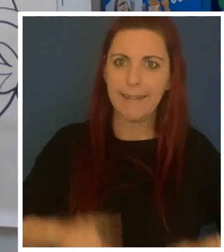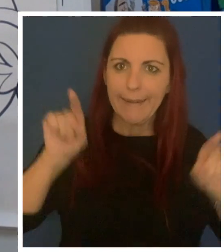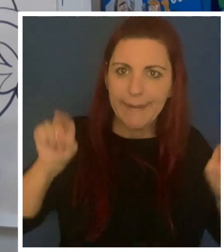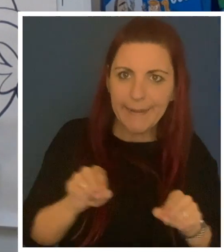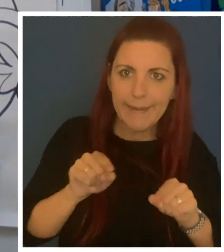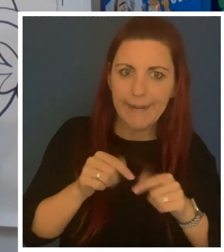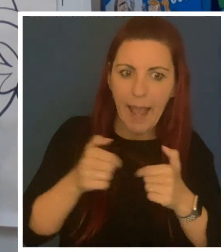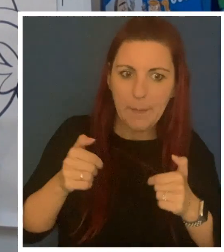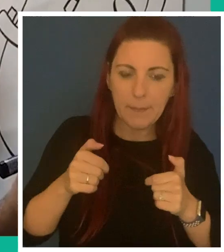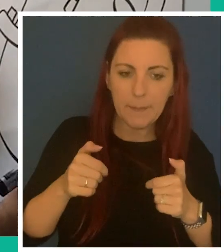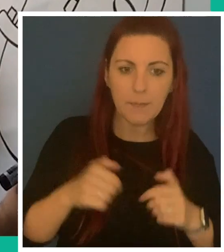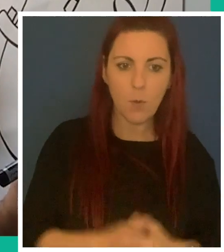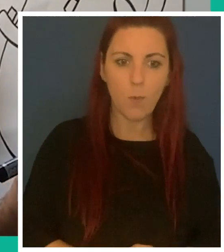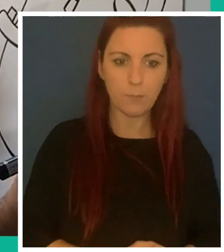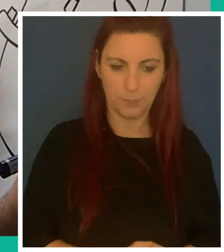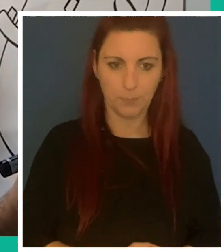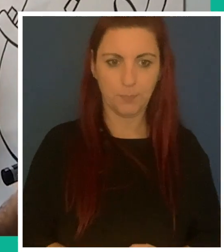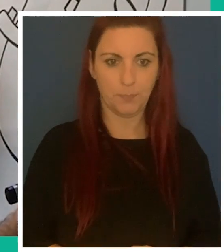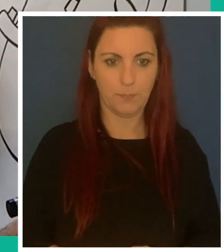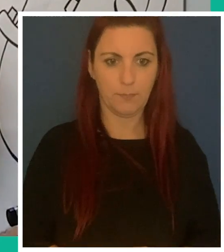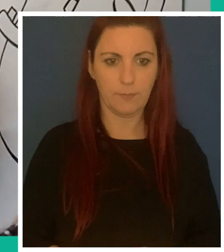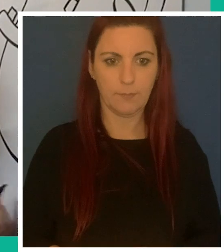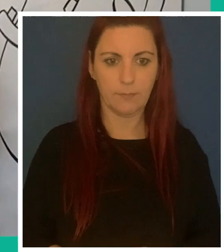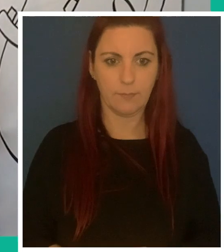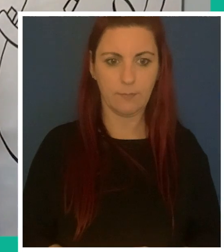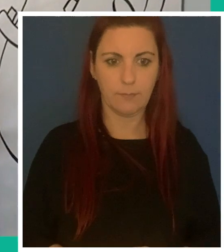I'm going to draw two curves coming down so from inside his body just down